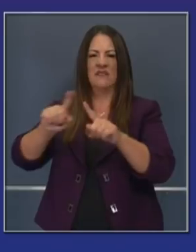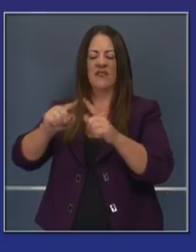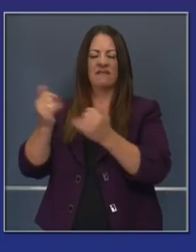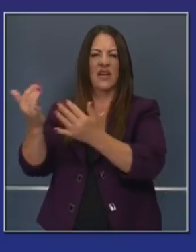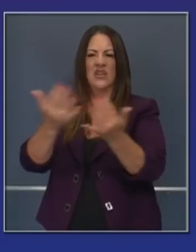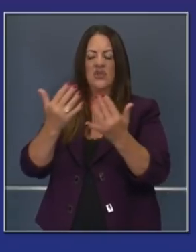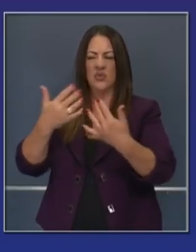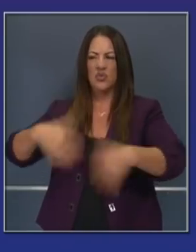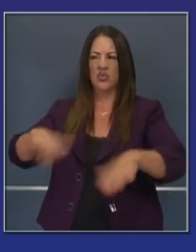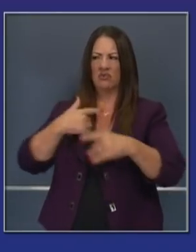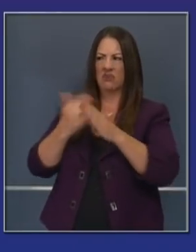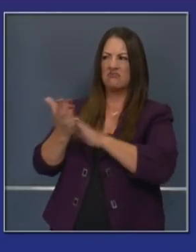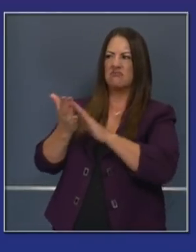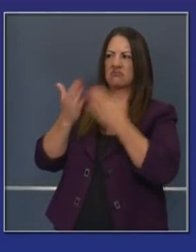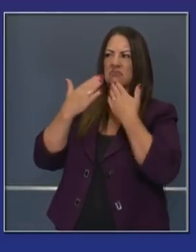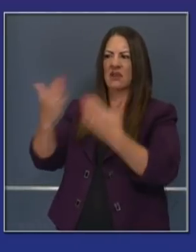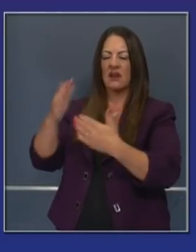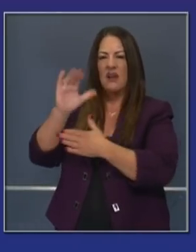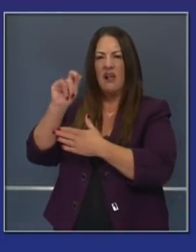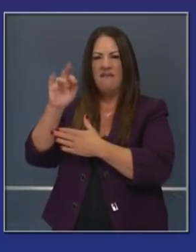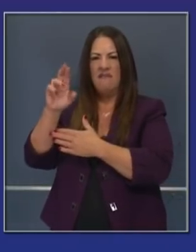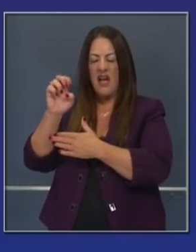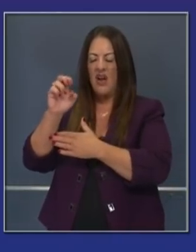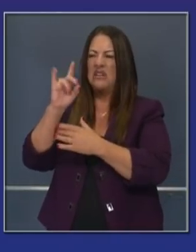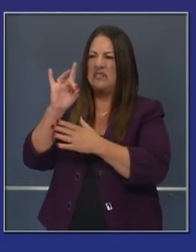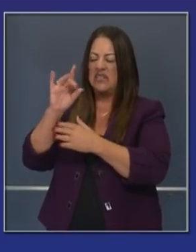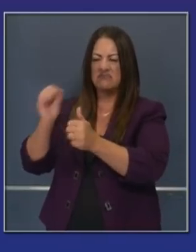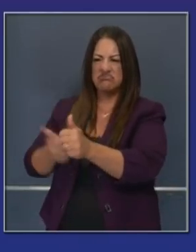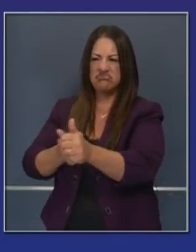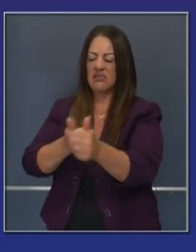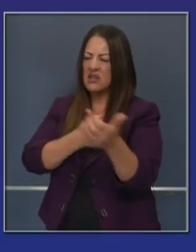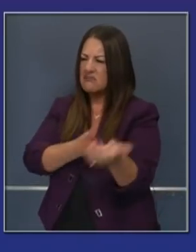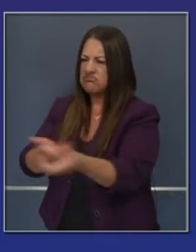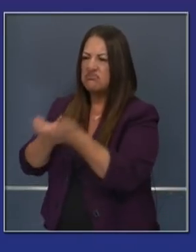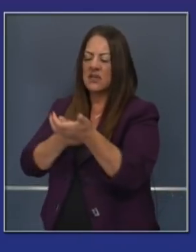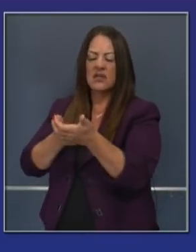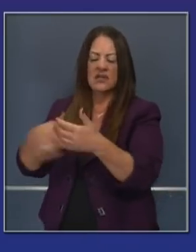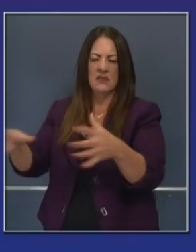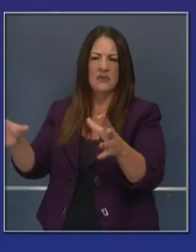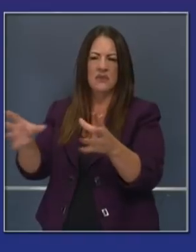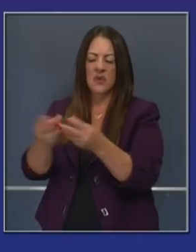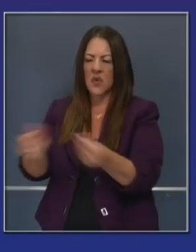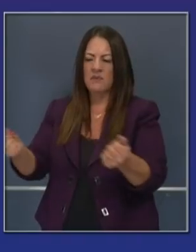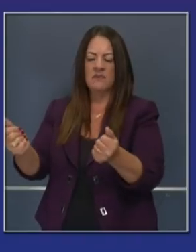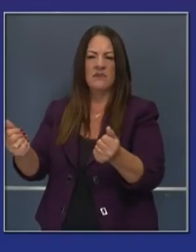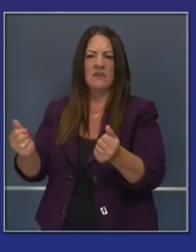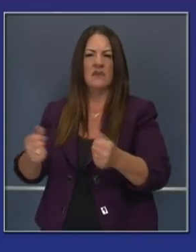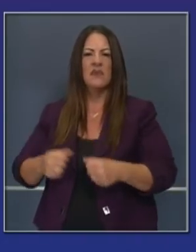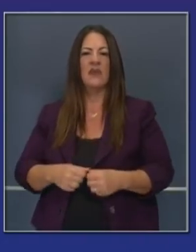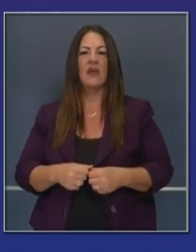THESE WINDS TO BE ABLE TO SUPPRESS42 INITIAL STARTS IS REMARKABLE EFFORT AND I WANT TO JUST APPLAUD THEIR LEADERSHIP